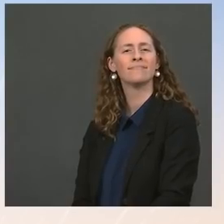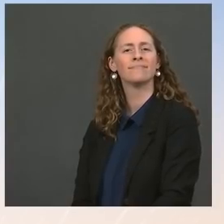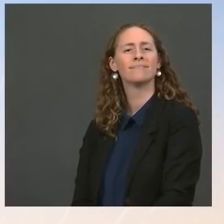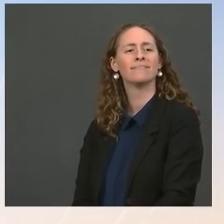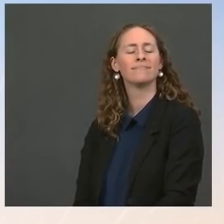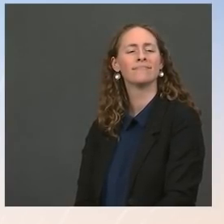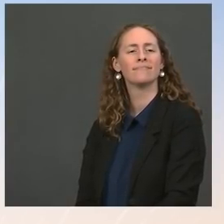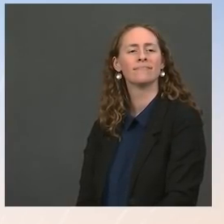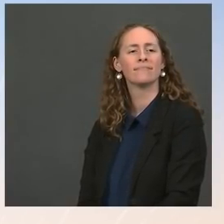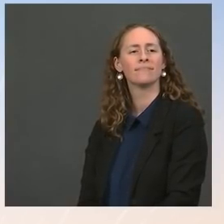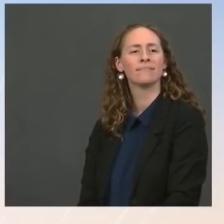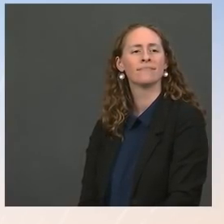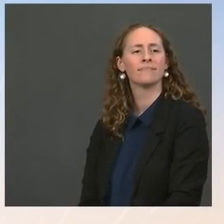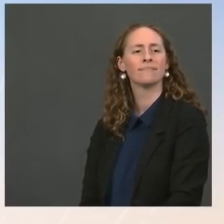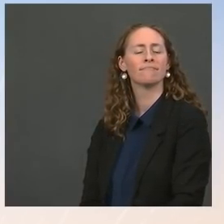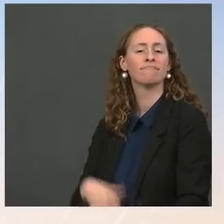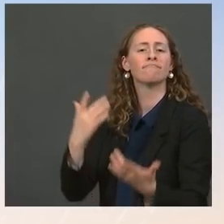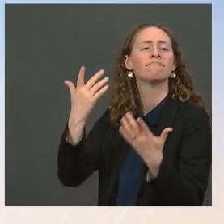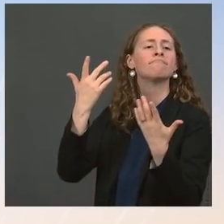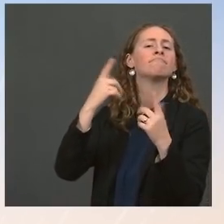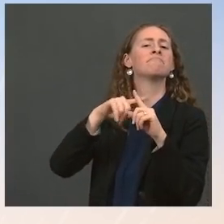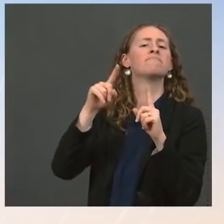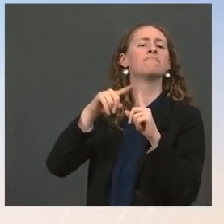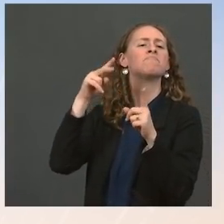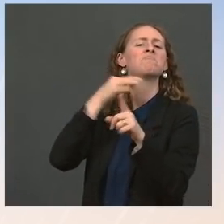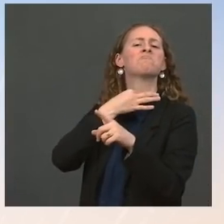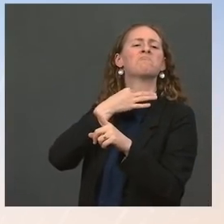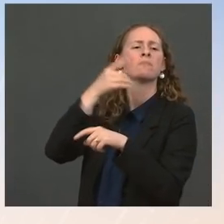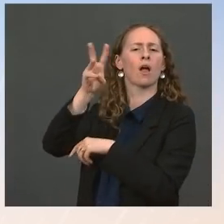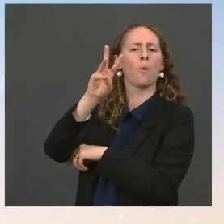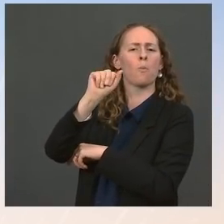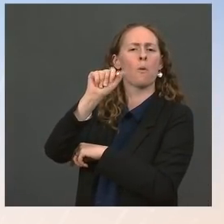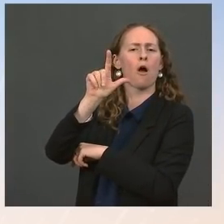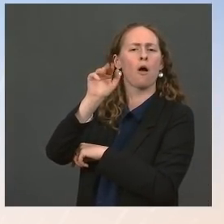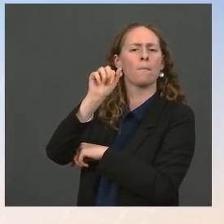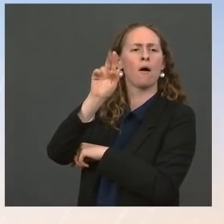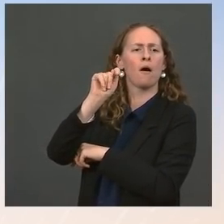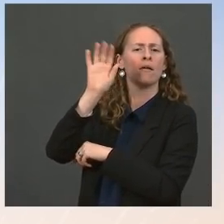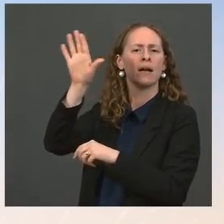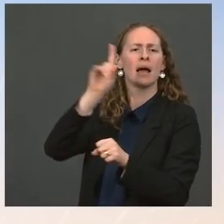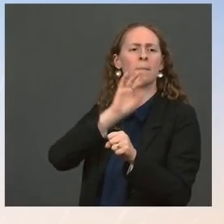is committing to today. They're increasing "use of nighttime hours significantly and projects